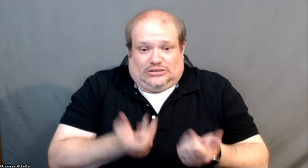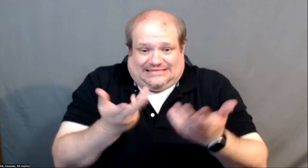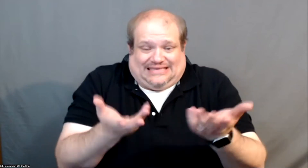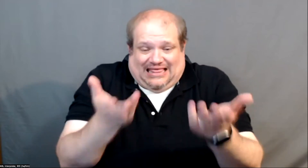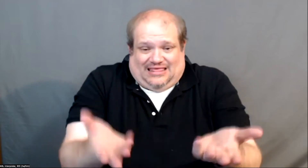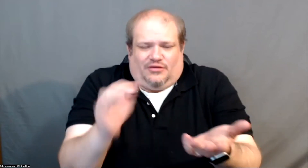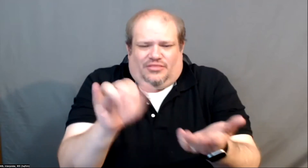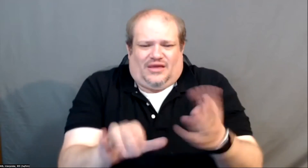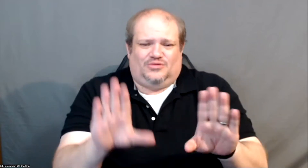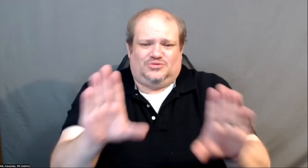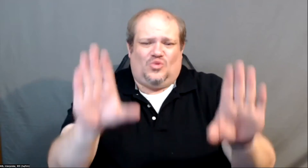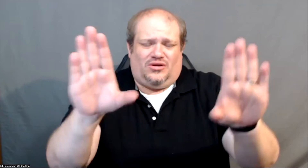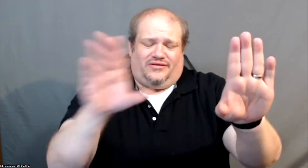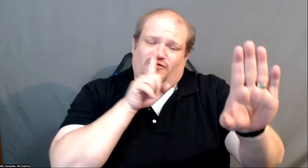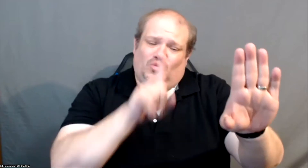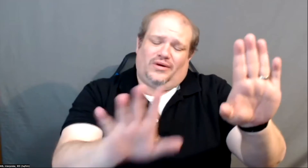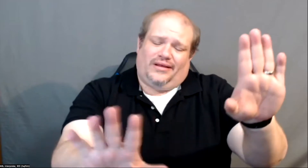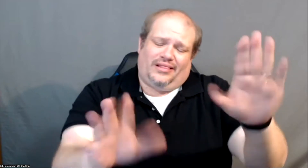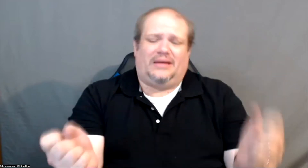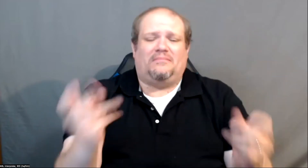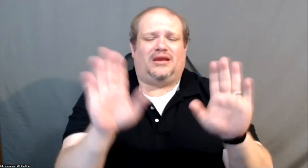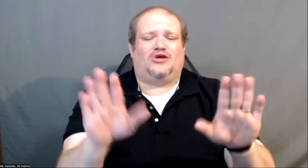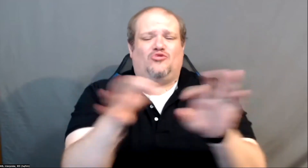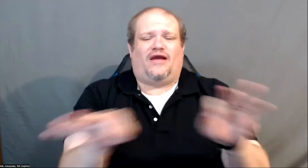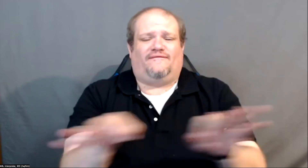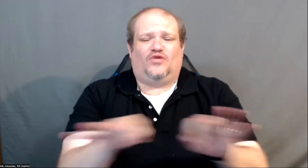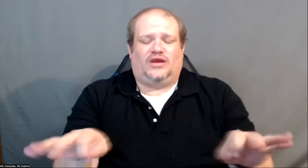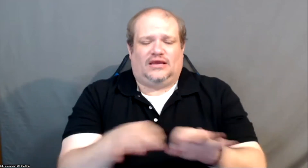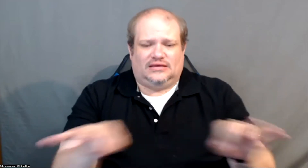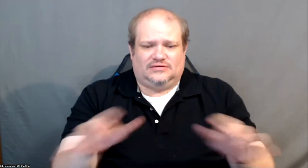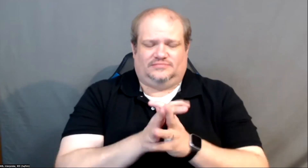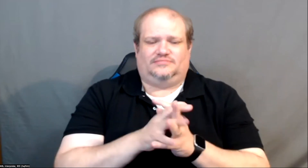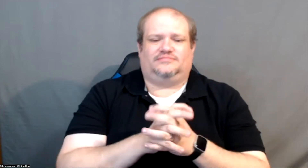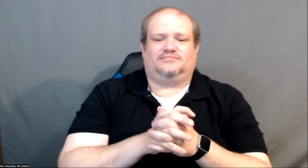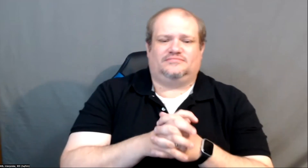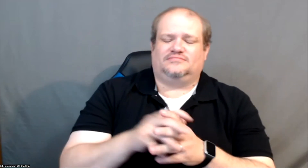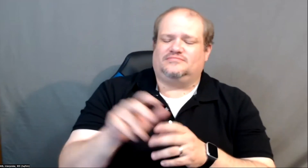wonderful. Yeah, so many great phrases “tempered science of hot pin and black smudge” is just a